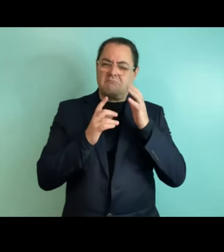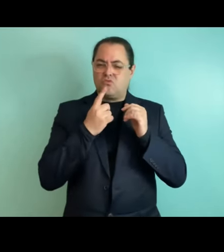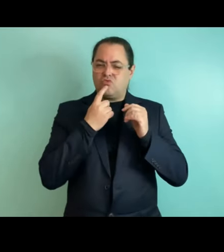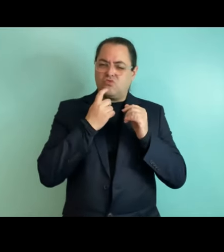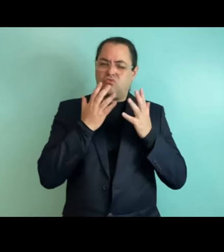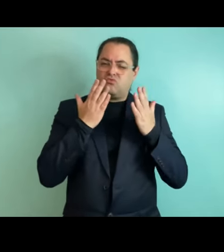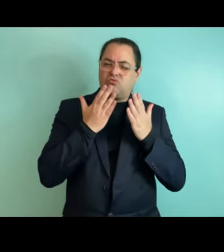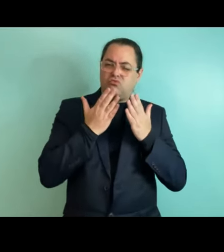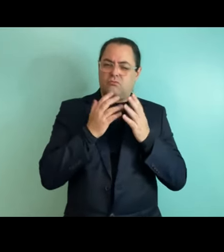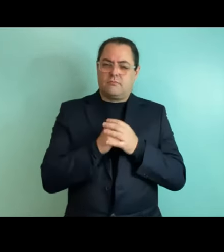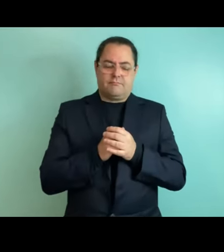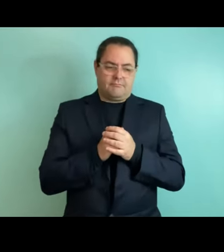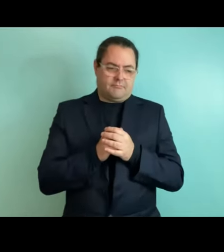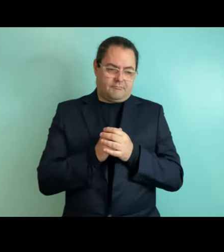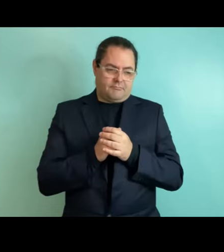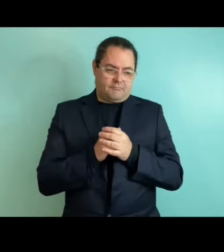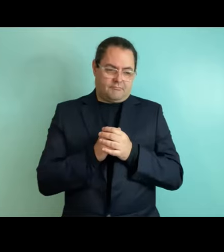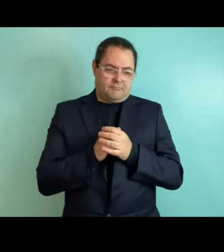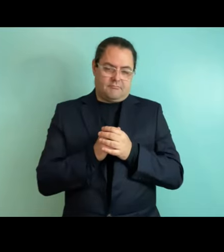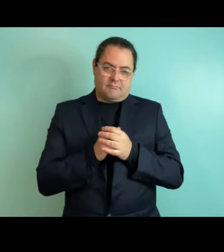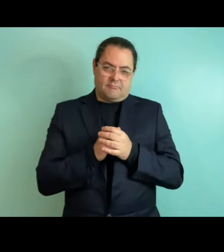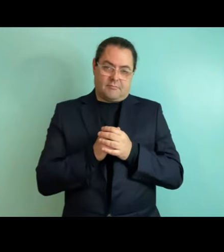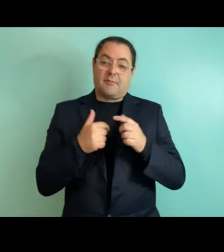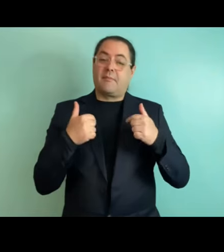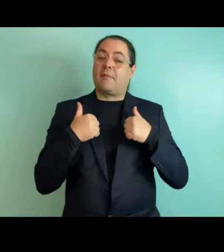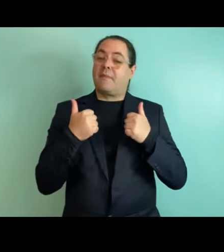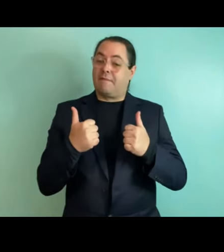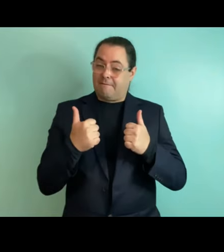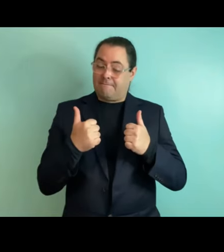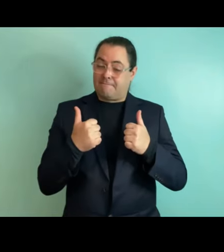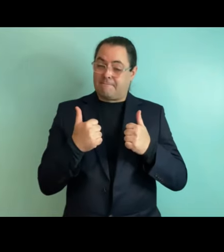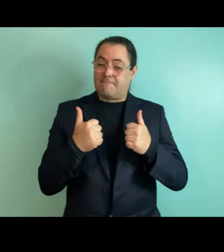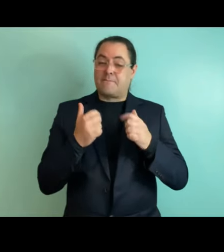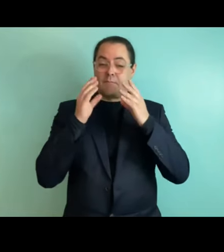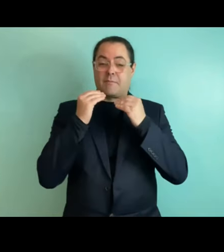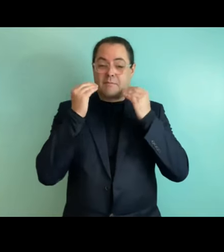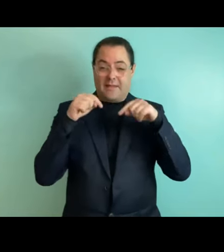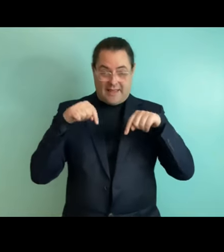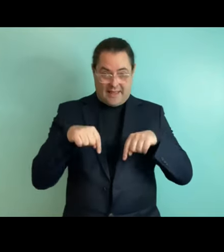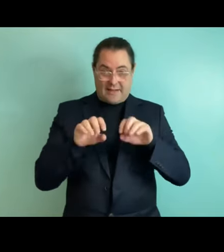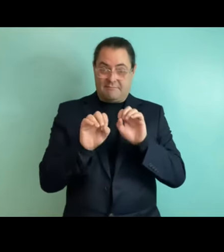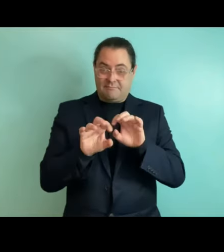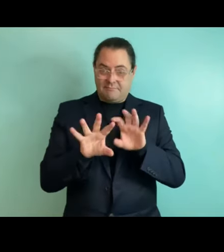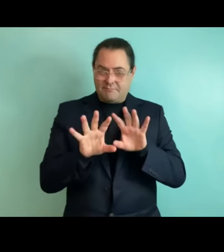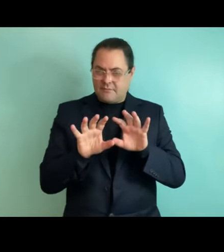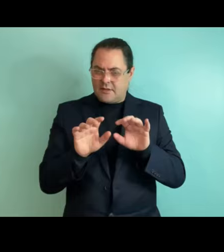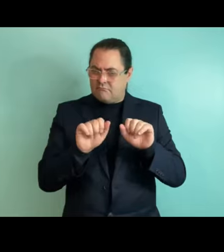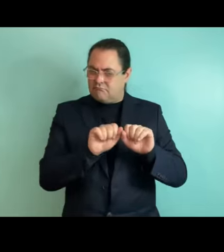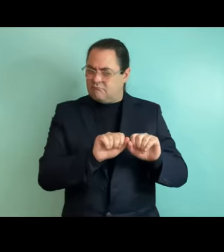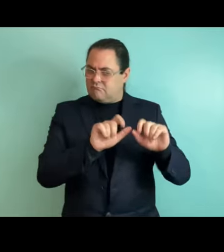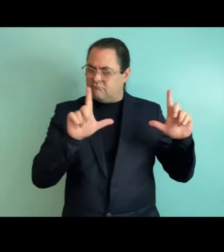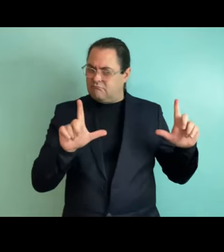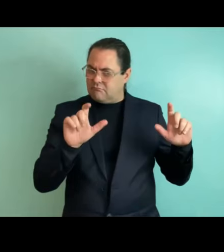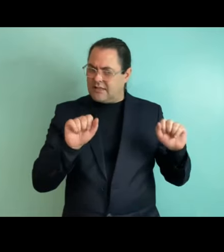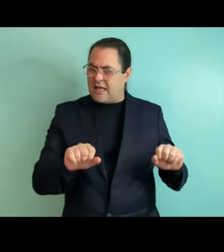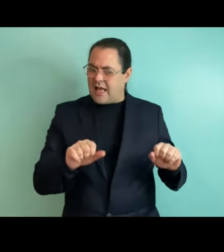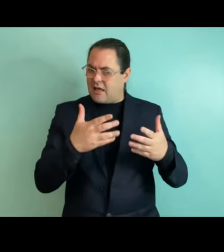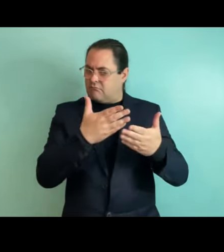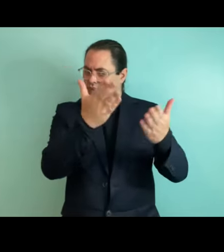11:44:30 Yes, so I'm very happy to to participate. I don't know if my slides, can be shared.